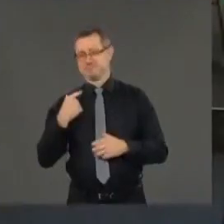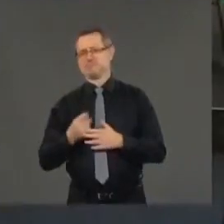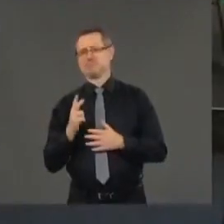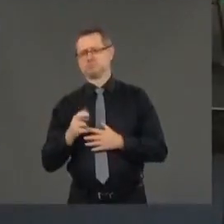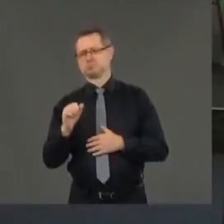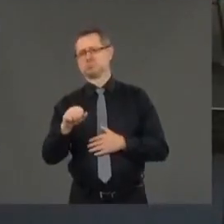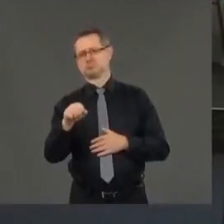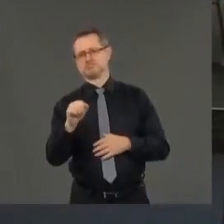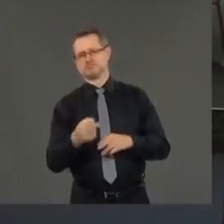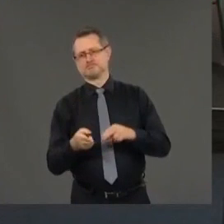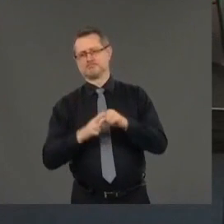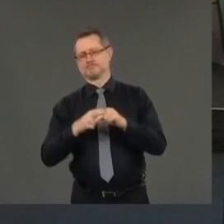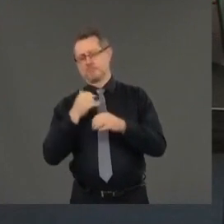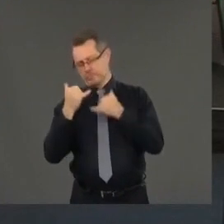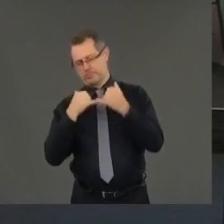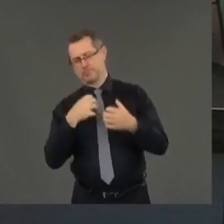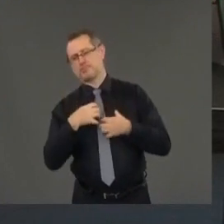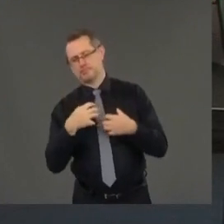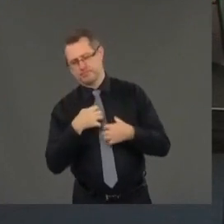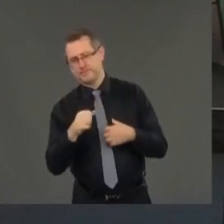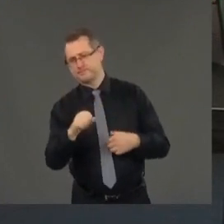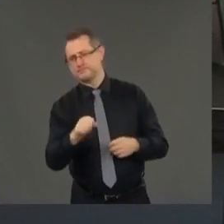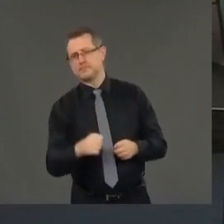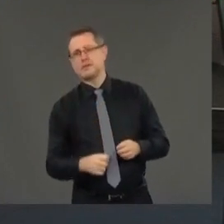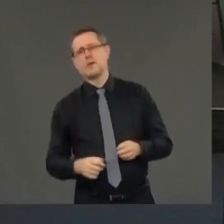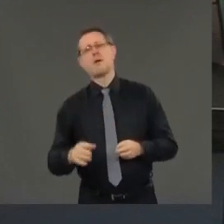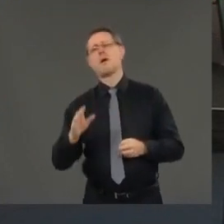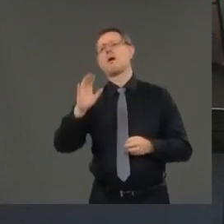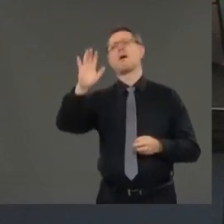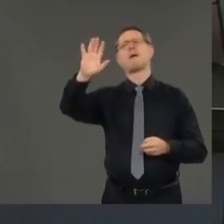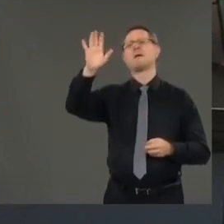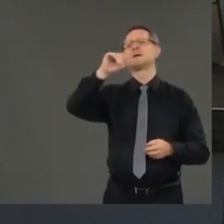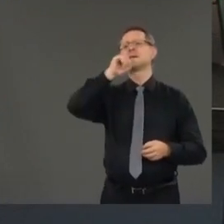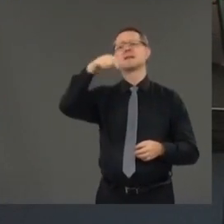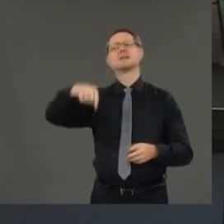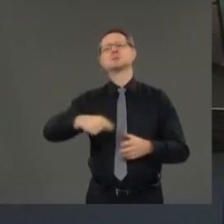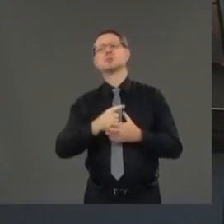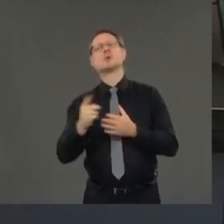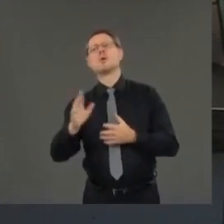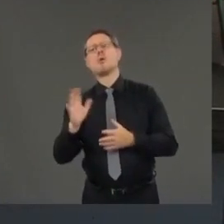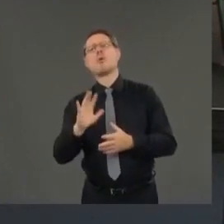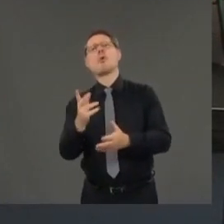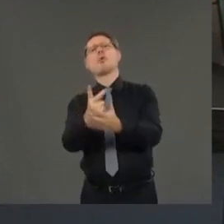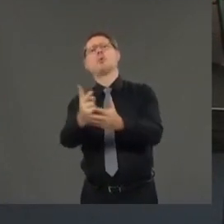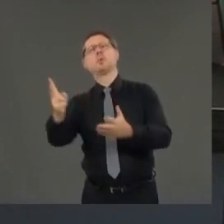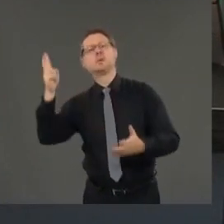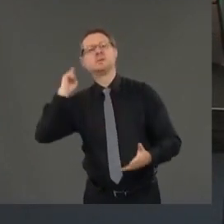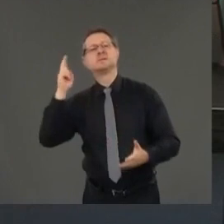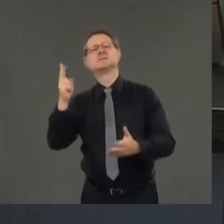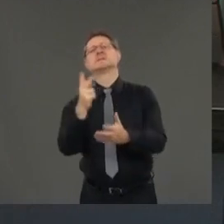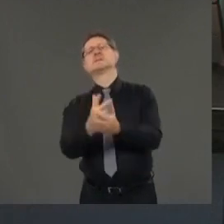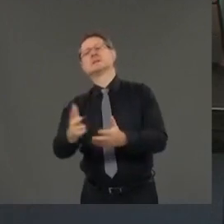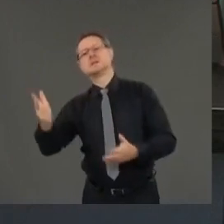TECHNICAL ERROR. IT'S BEEN RESOLVED. THERE WAS AN UPTICK THIS